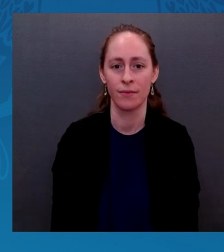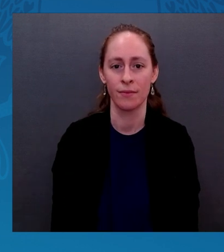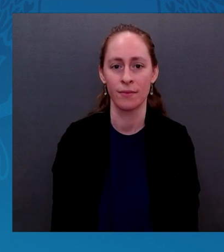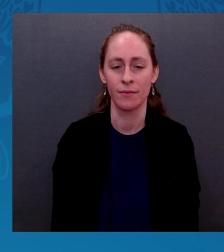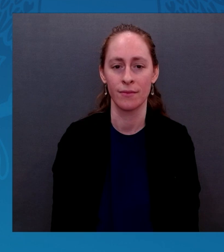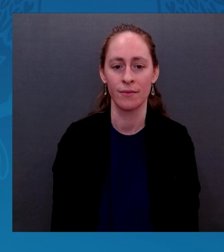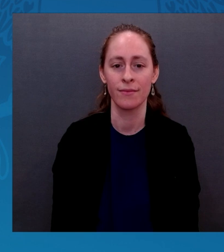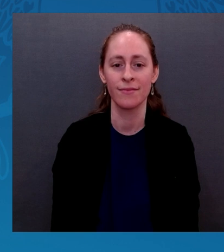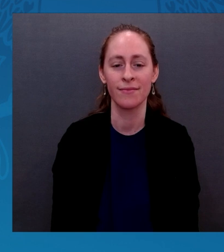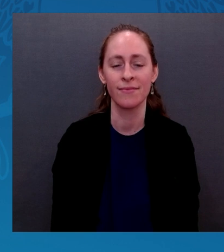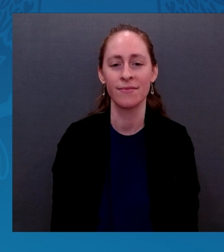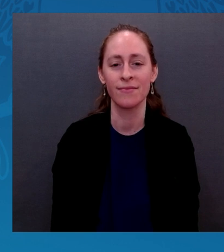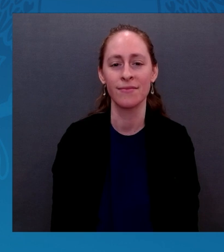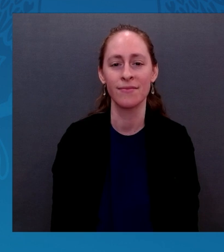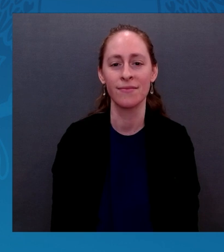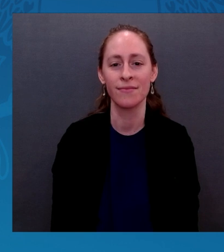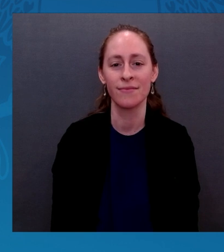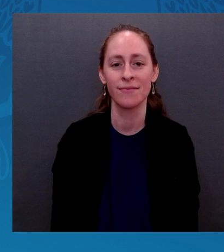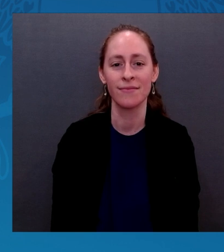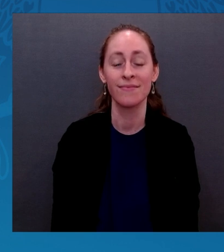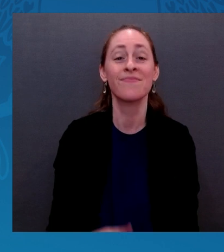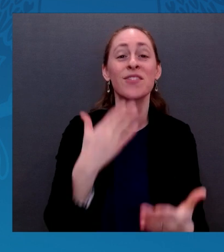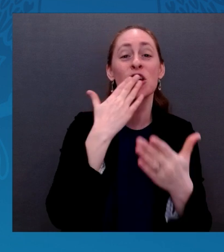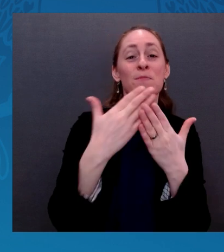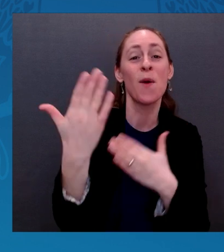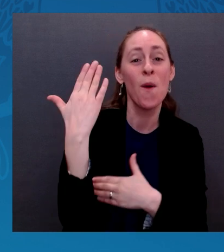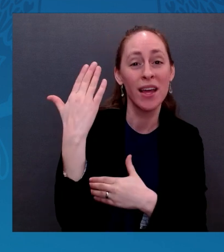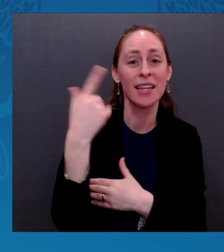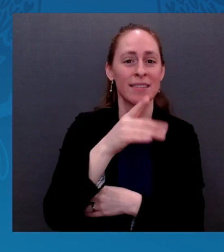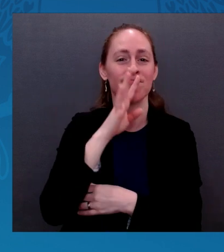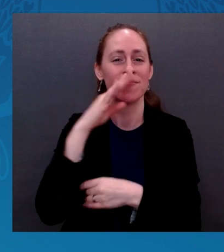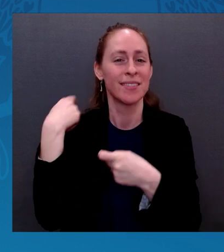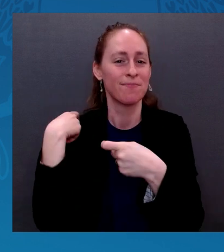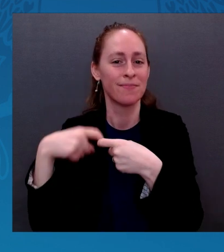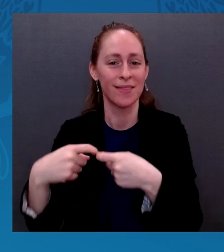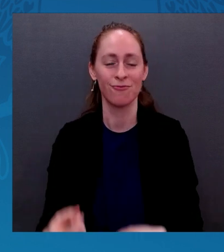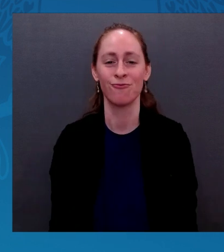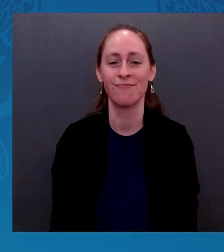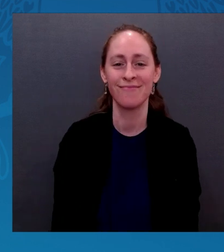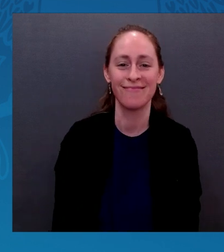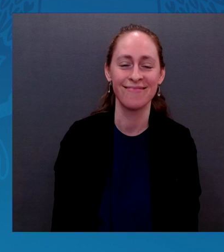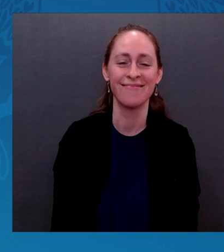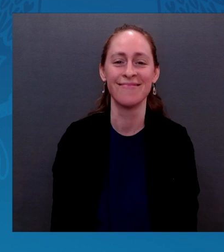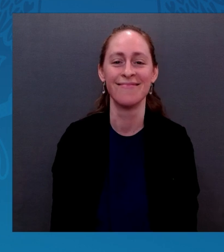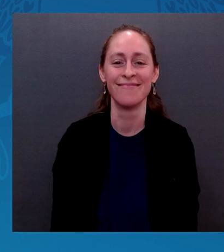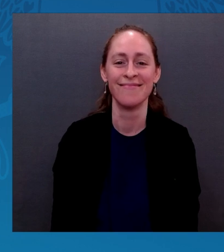I want to be -- I want to thank God every day for the government of New Jersey,